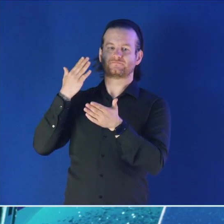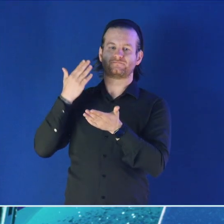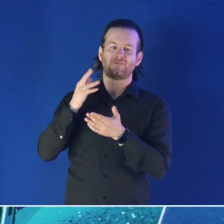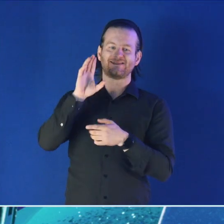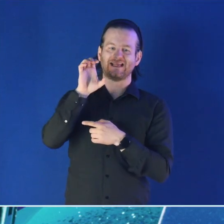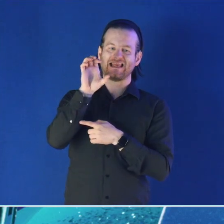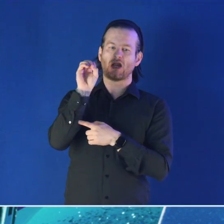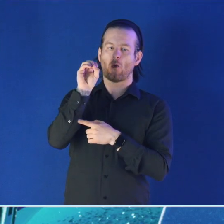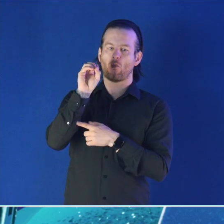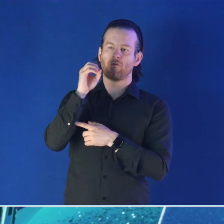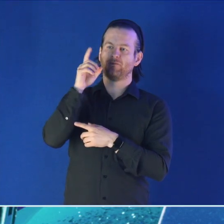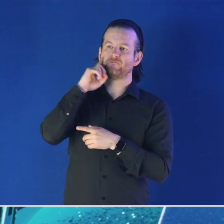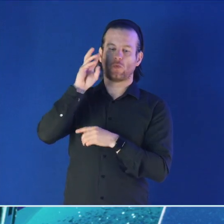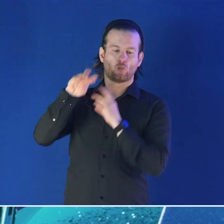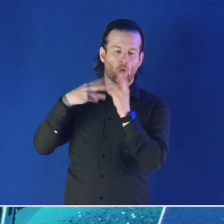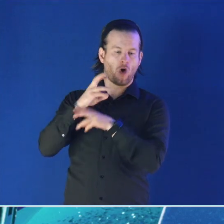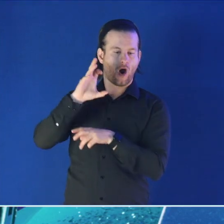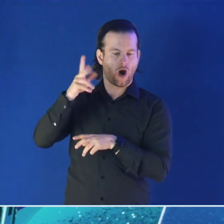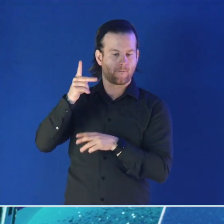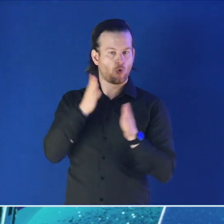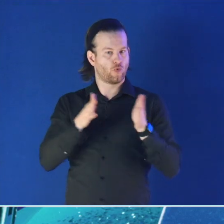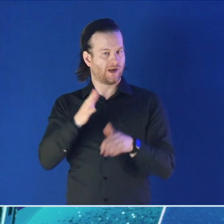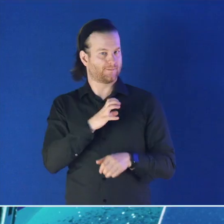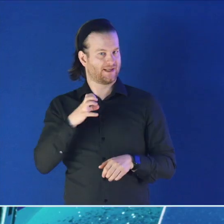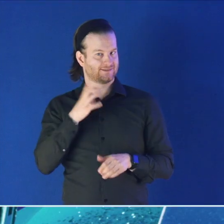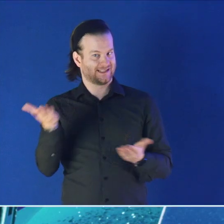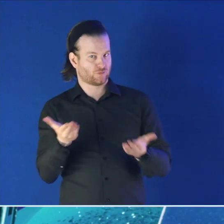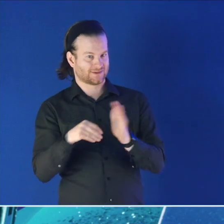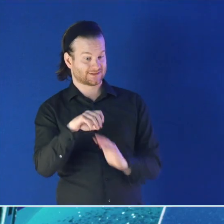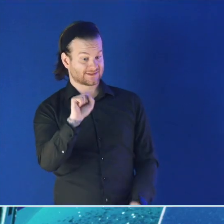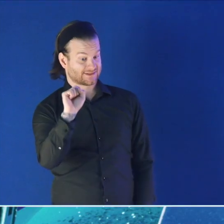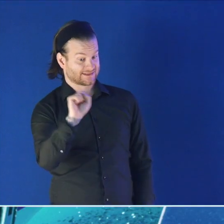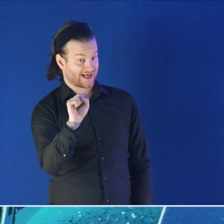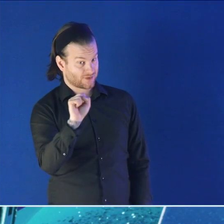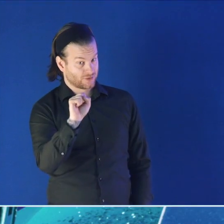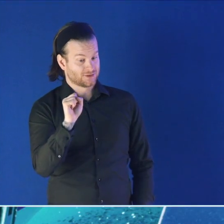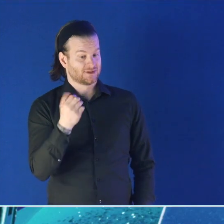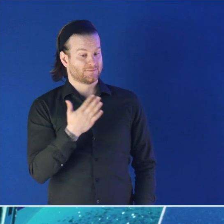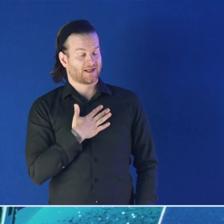my first instinct, my first pillar was inclusion